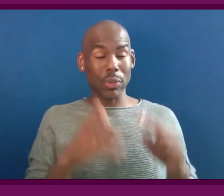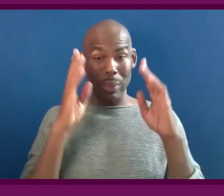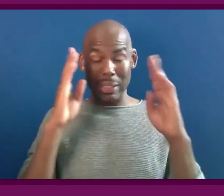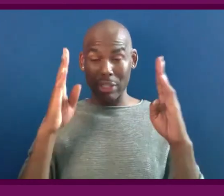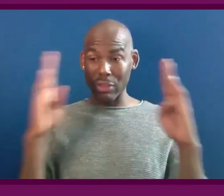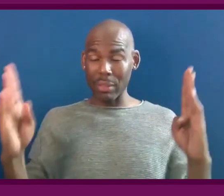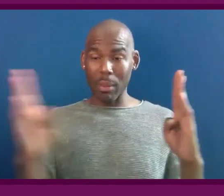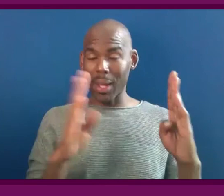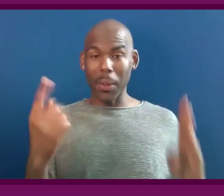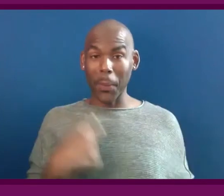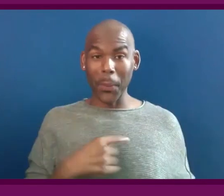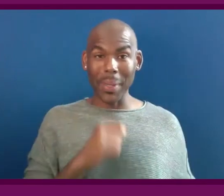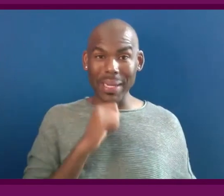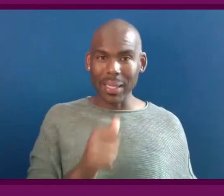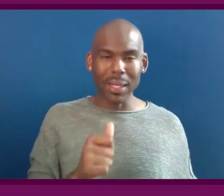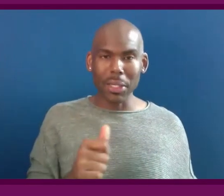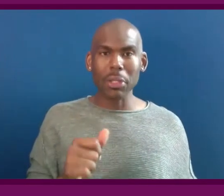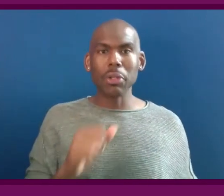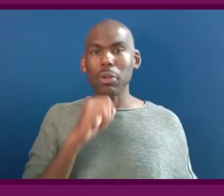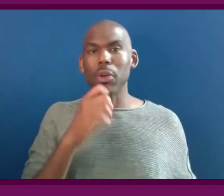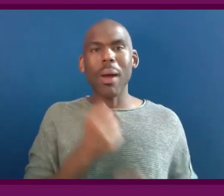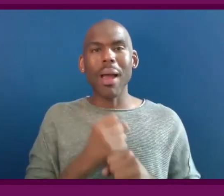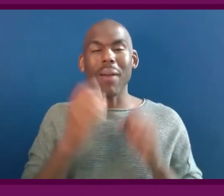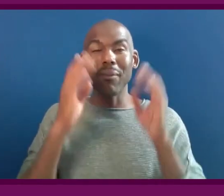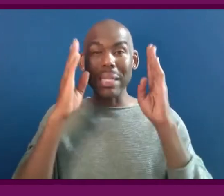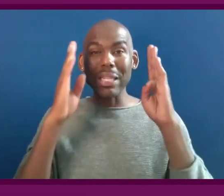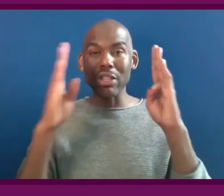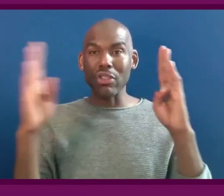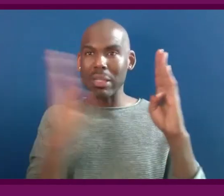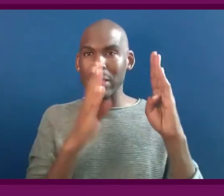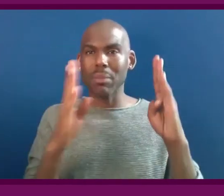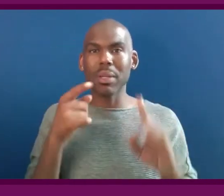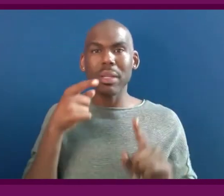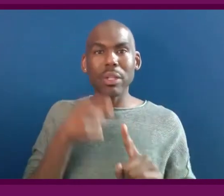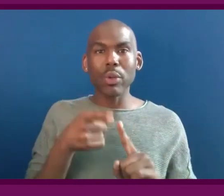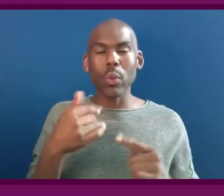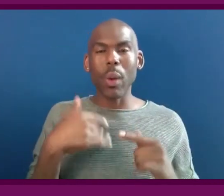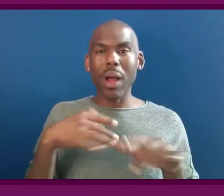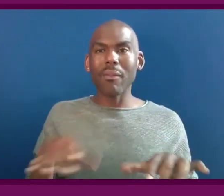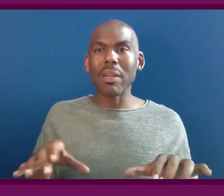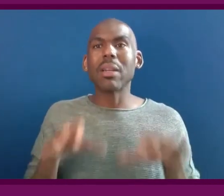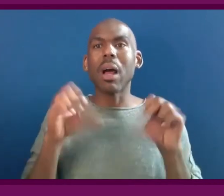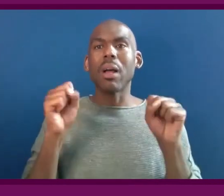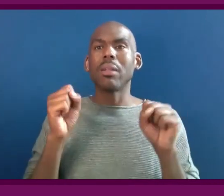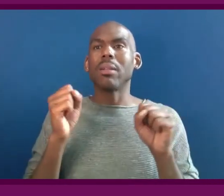You don't get to have intention span until you've actually done some things, until you've